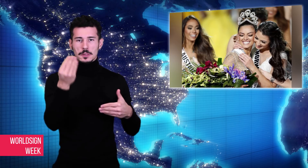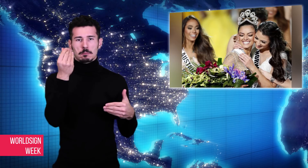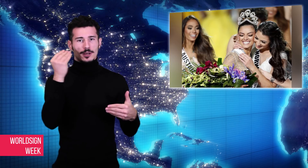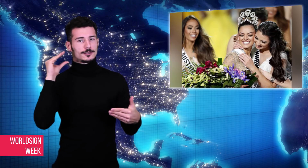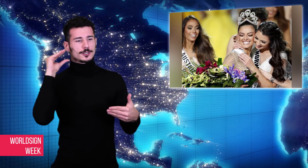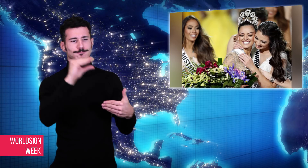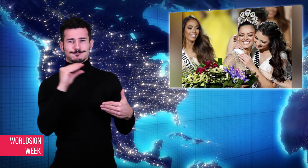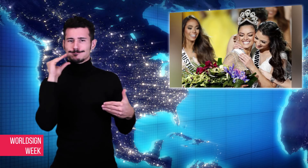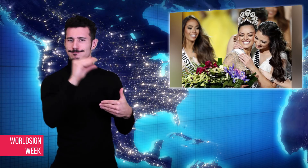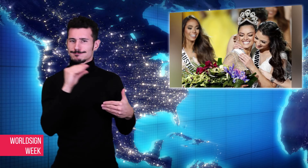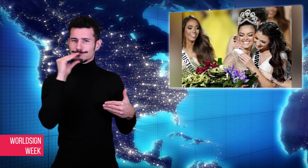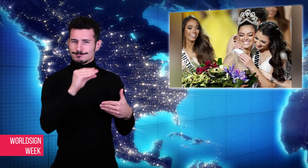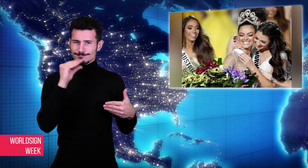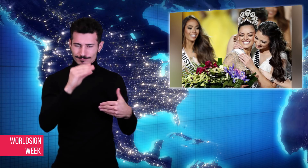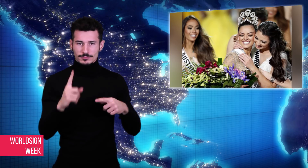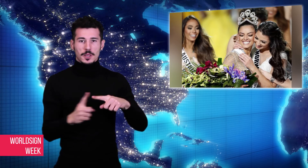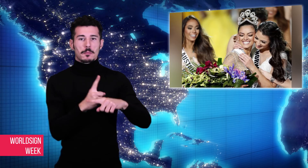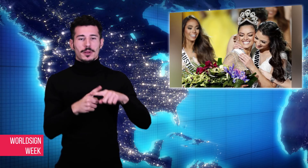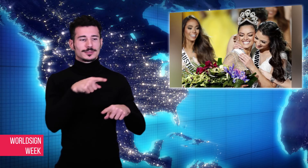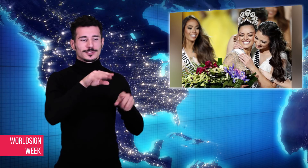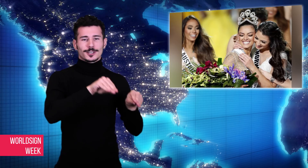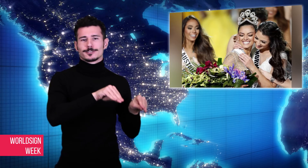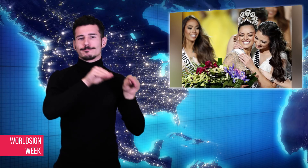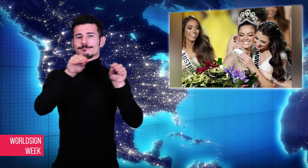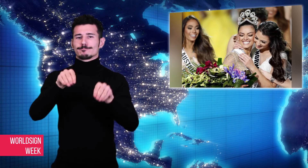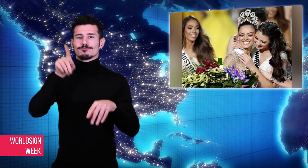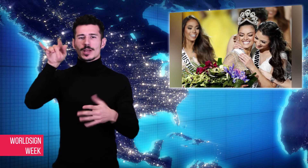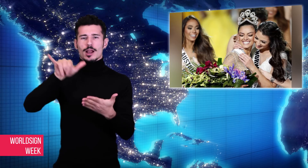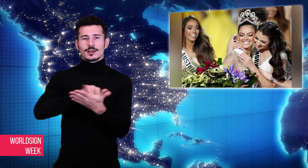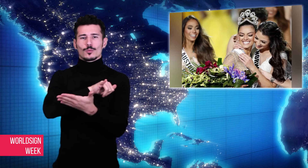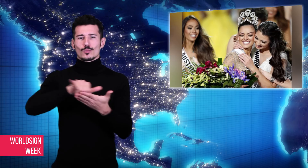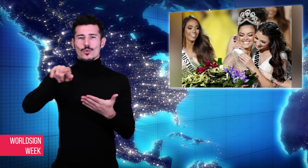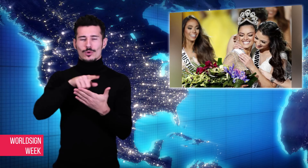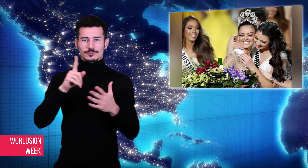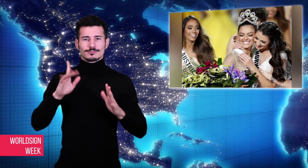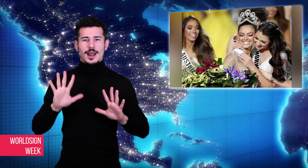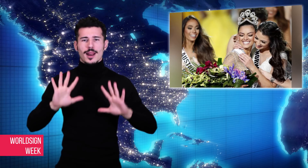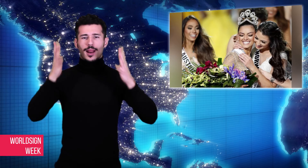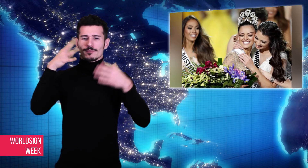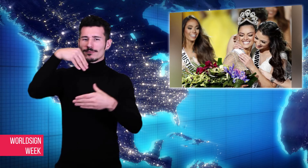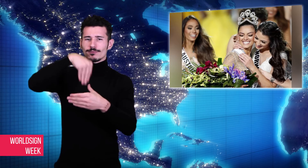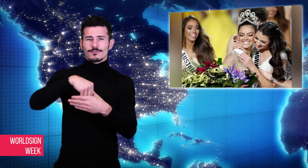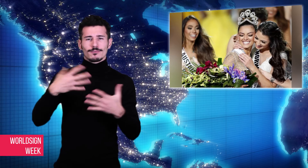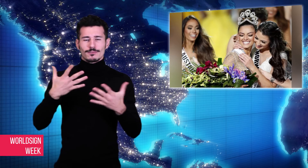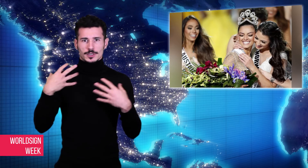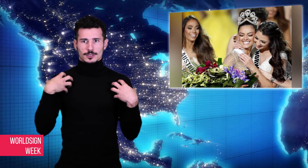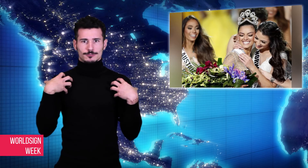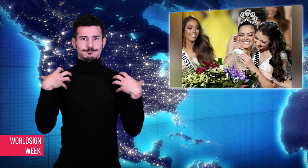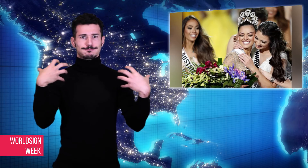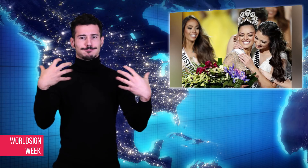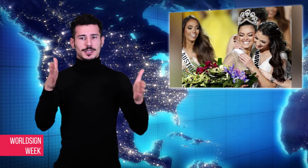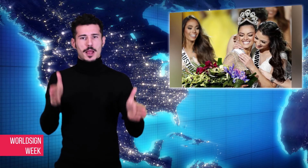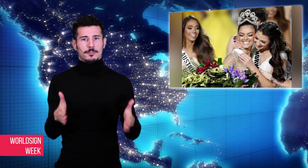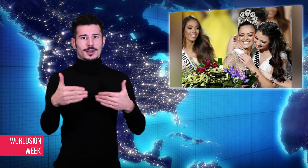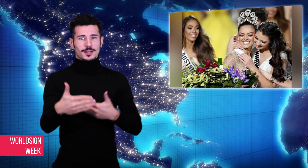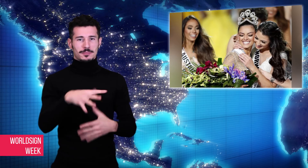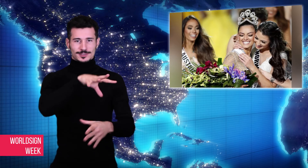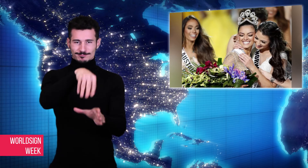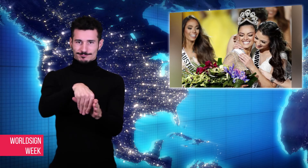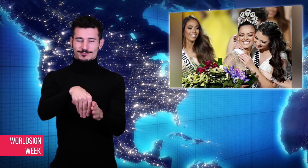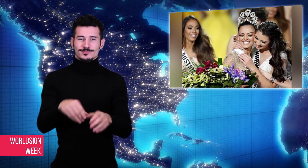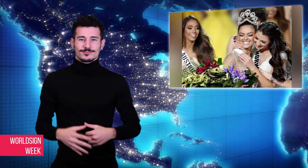during her reign.